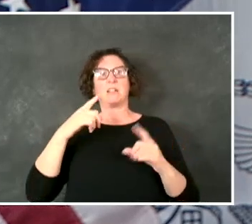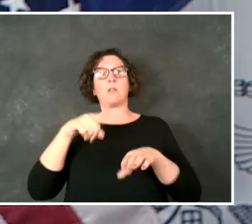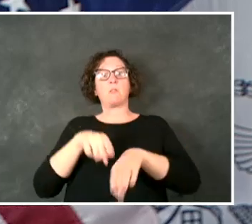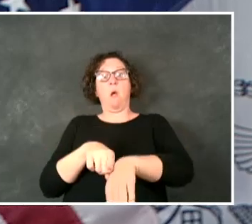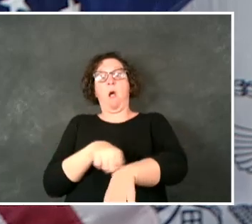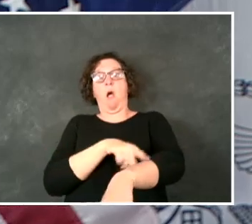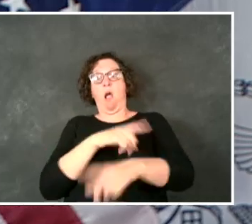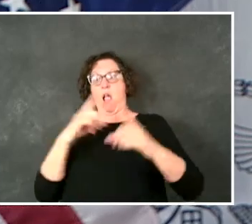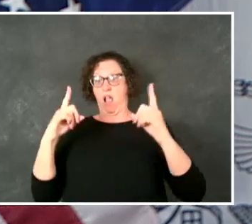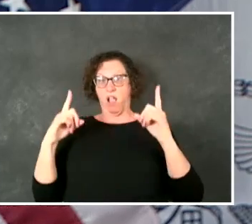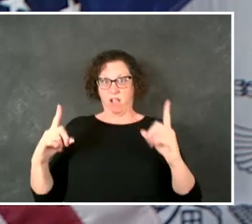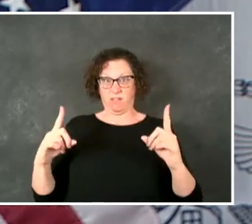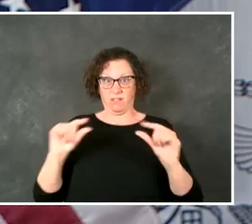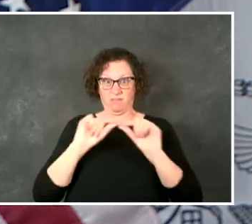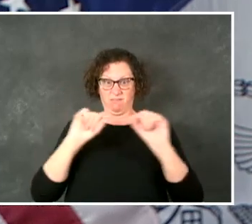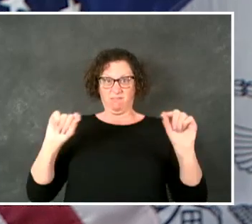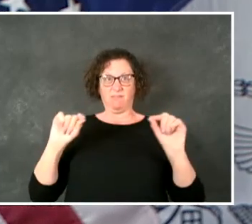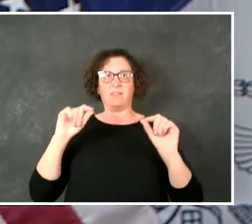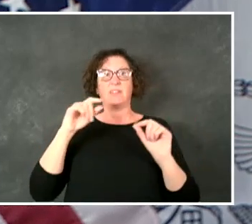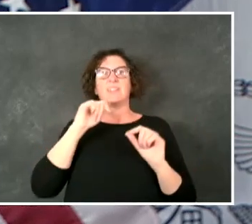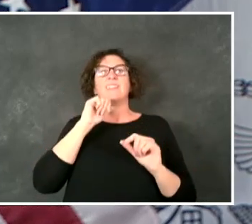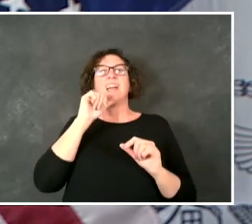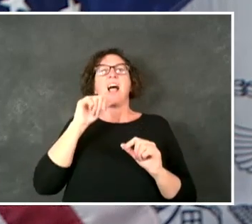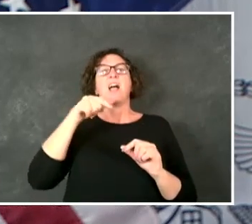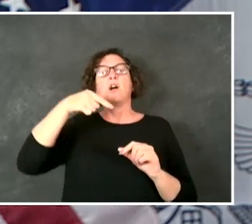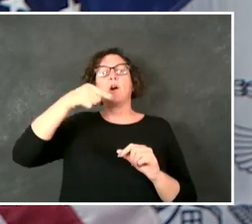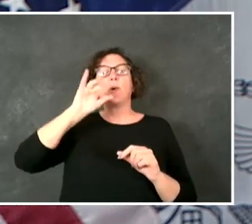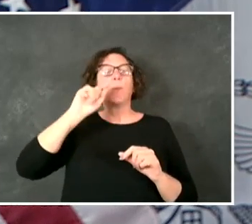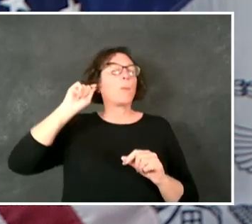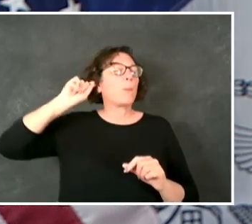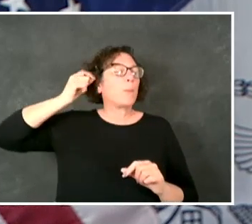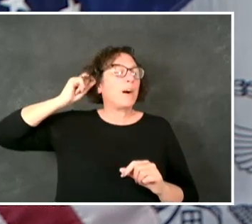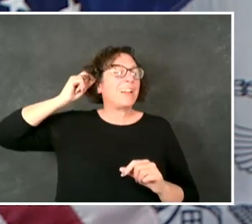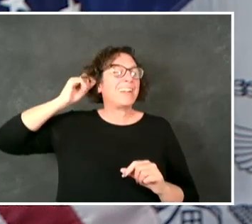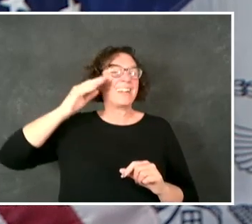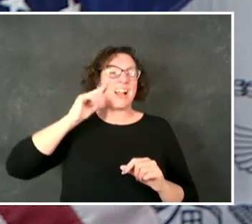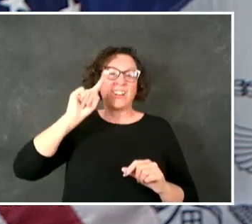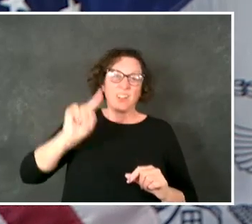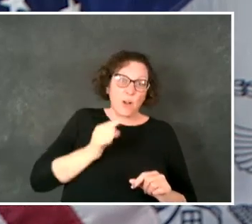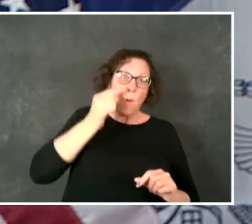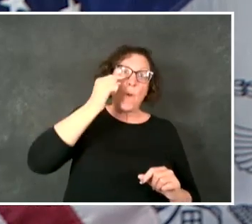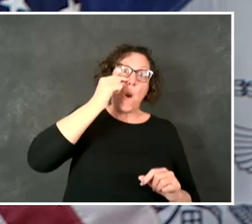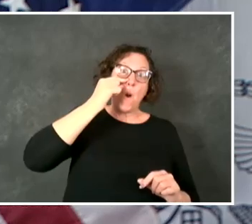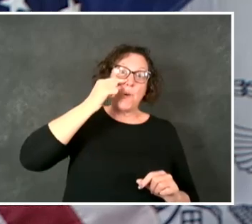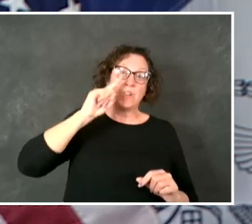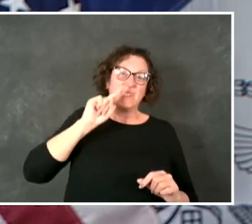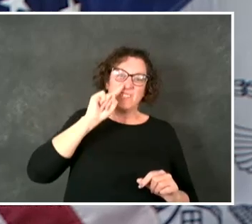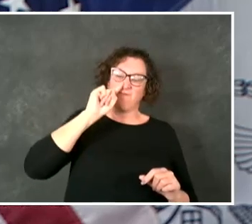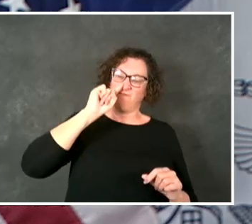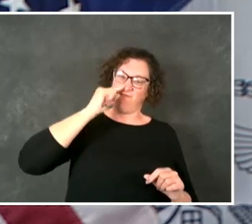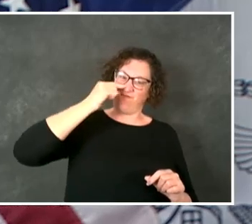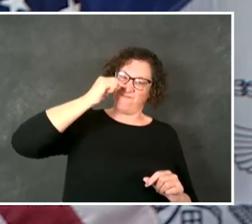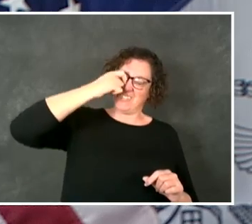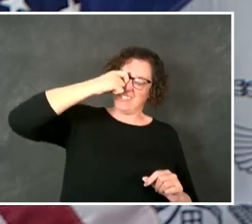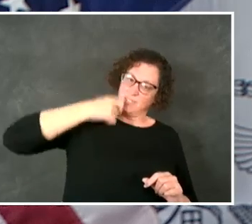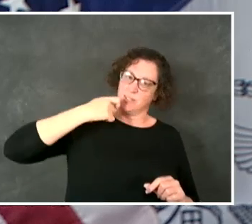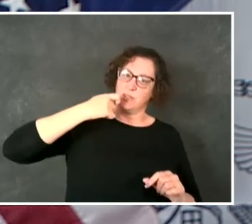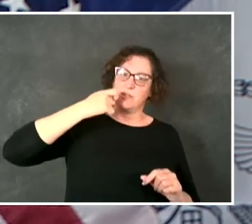IN THE BRONX, THEY TOOK OUT THE ACTUAL TEST KIT AND HERE'S THE SWAB.